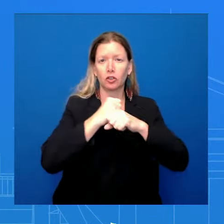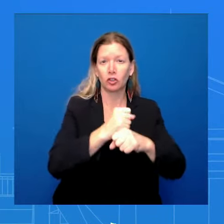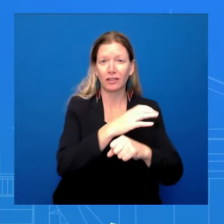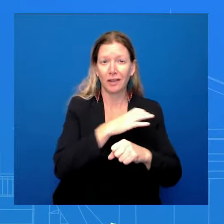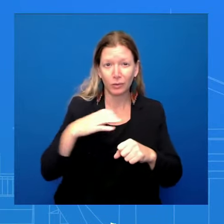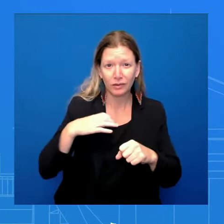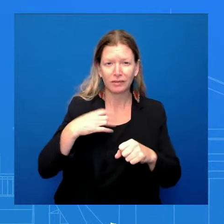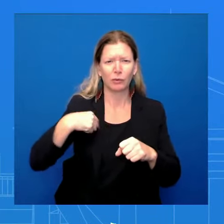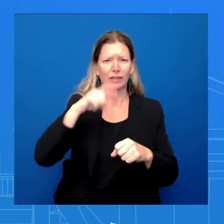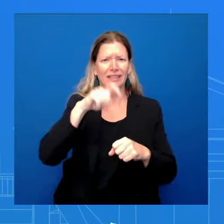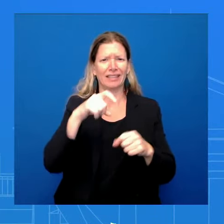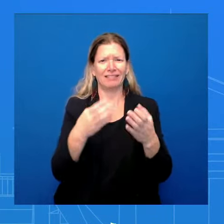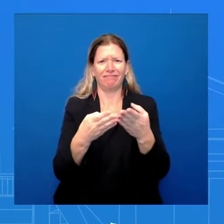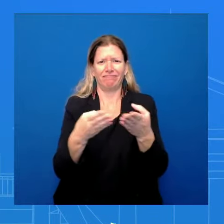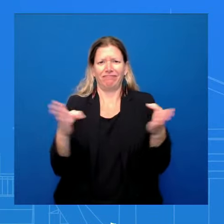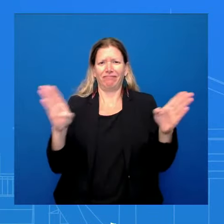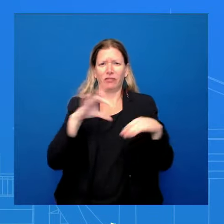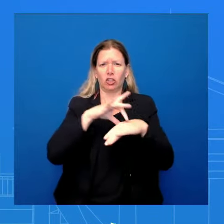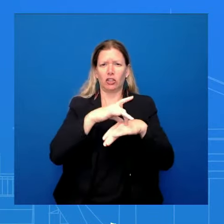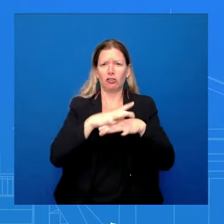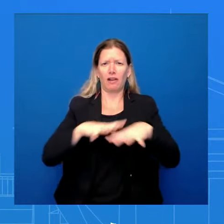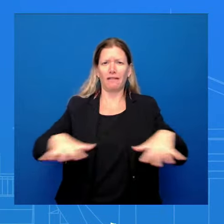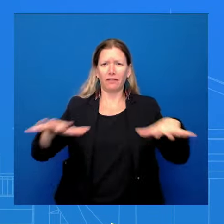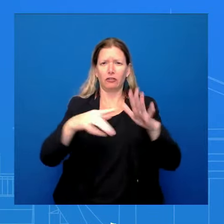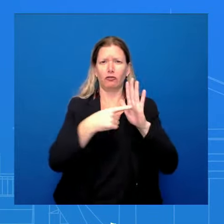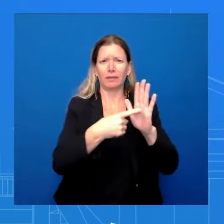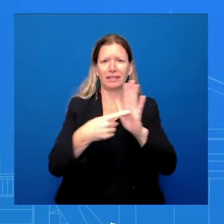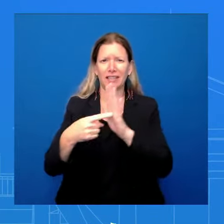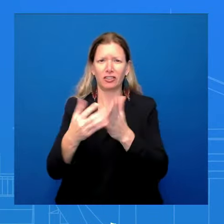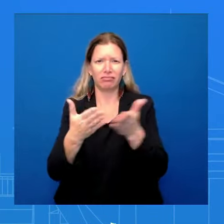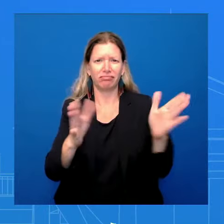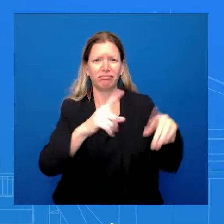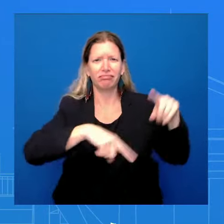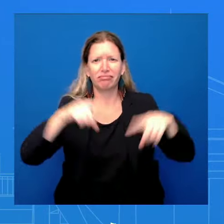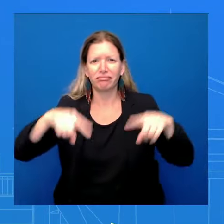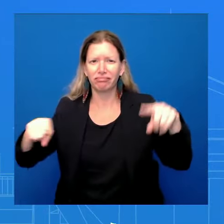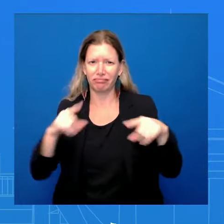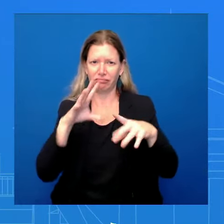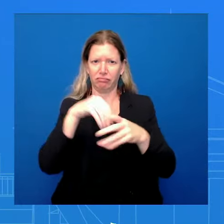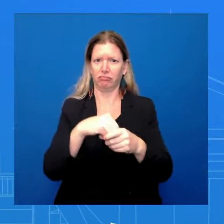He will reinforce and reiterate that commitment this year as well. And then, with respect to the question of how,